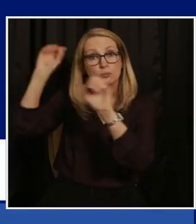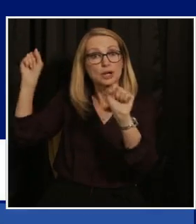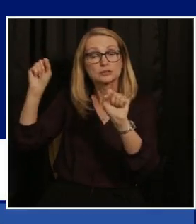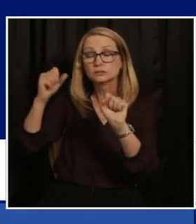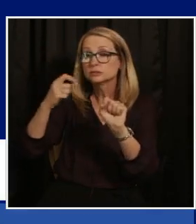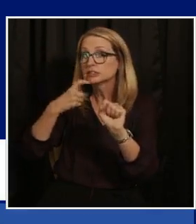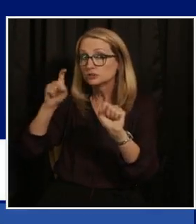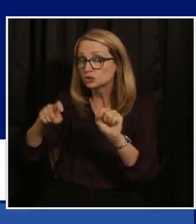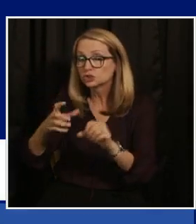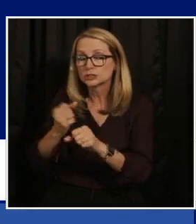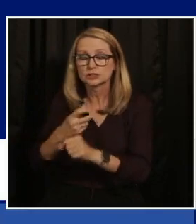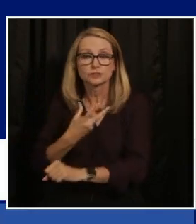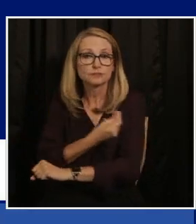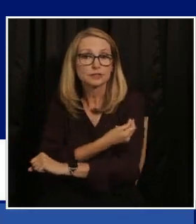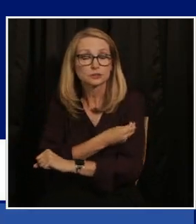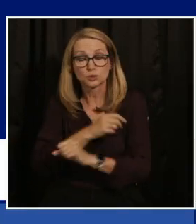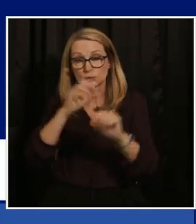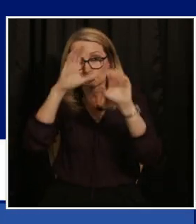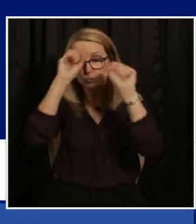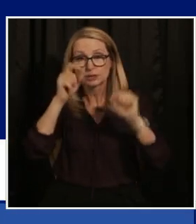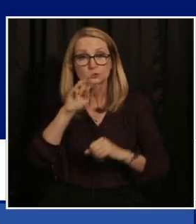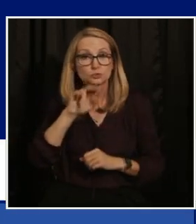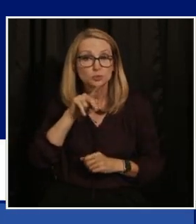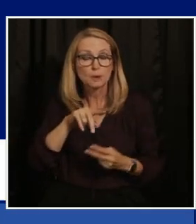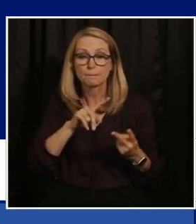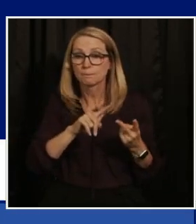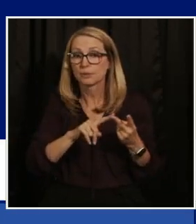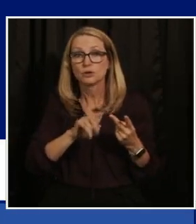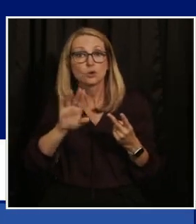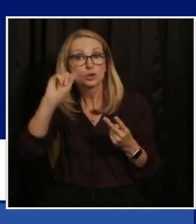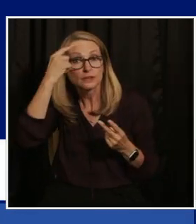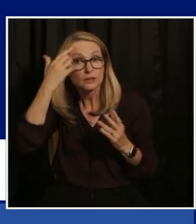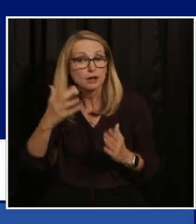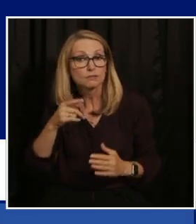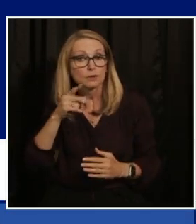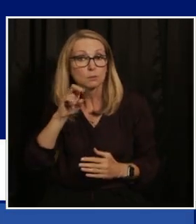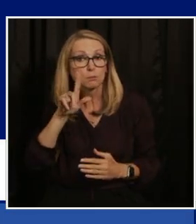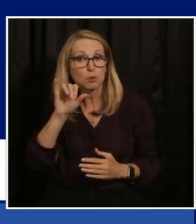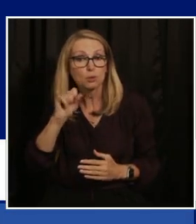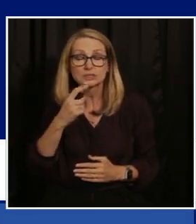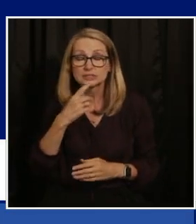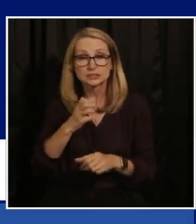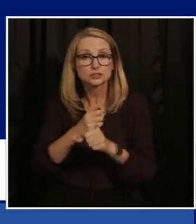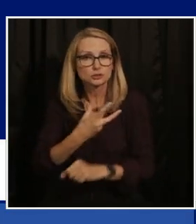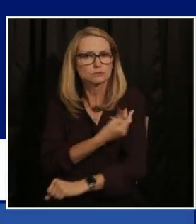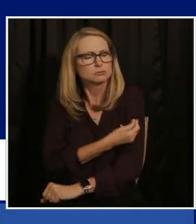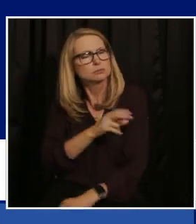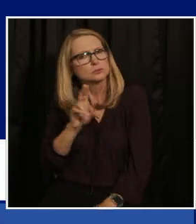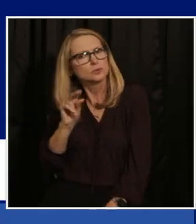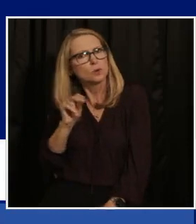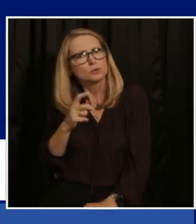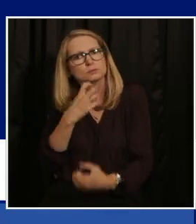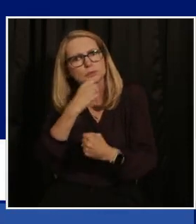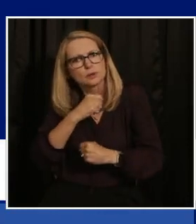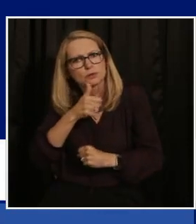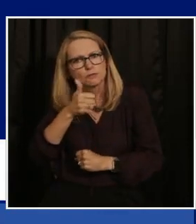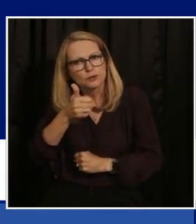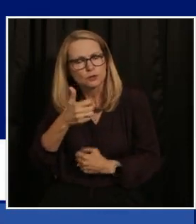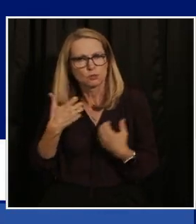trump thinks he should be vaccinated or governor polos thinks he should be vaccinated it's because you care about your own health and you want to protect yourself and that's really why you